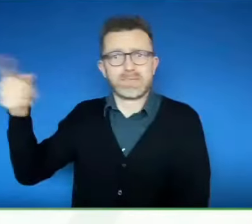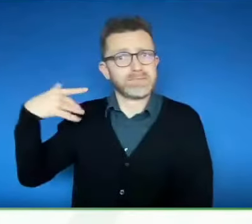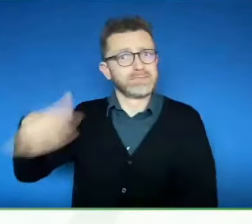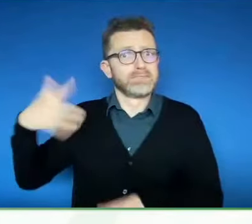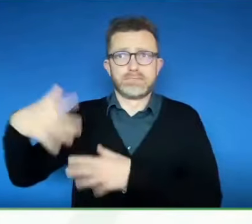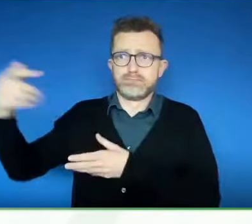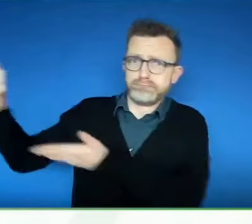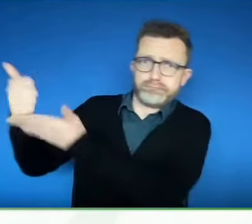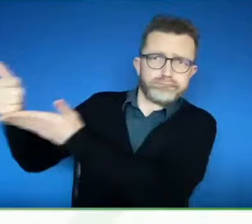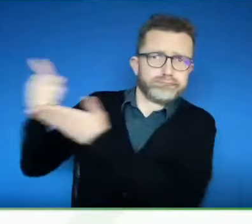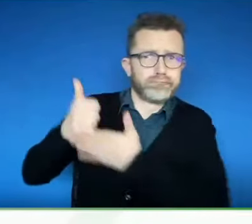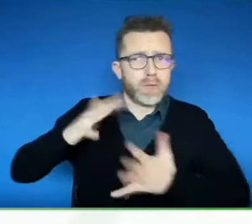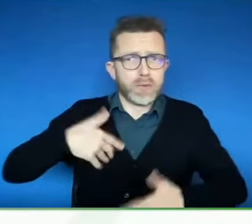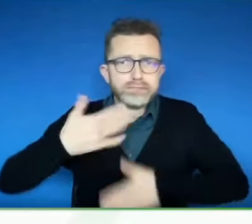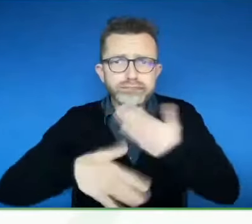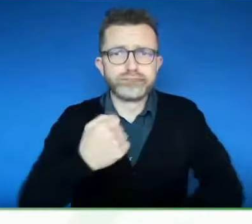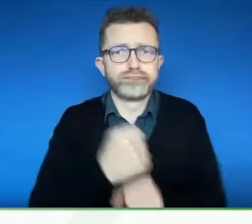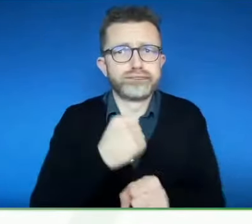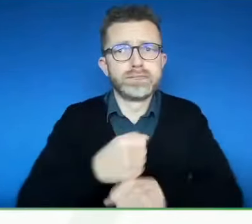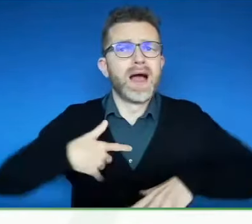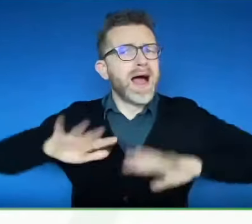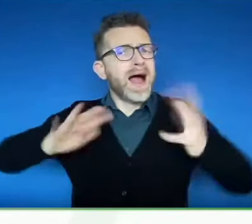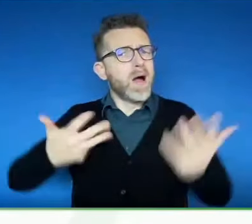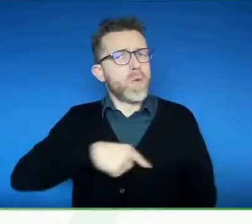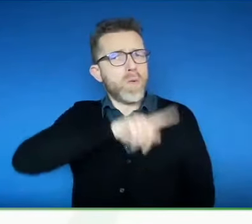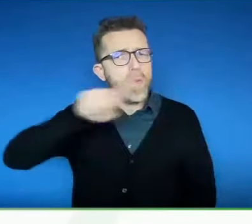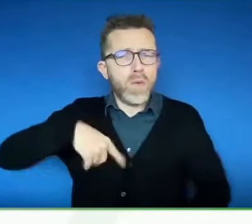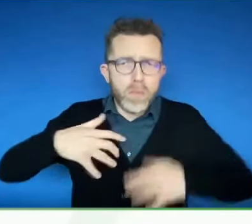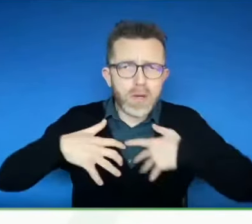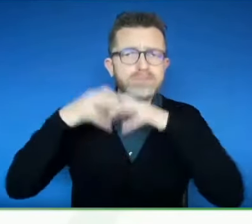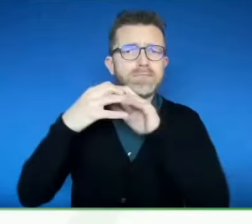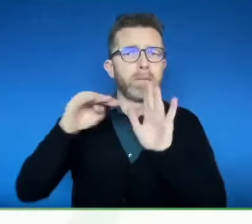students finish secondary school compared to 62% of students without disability.